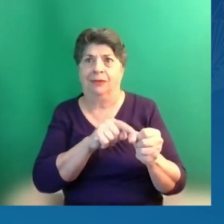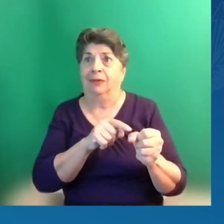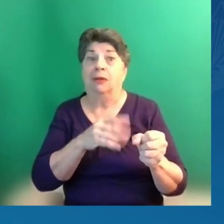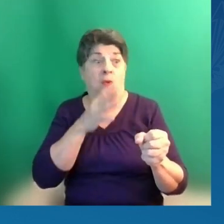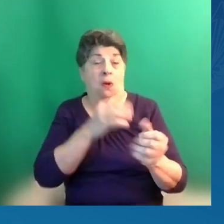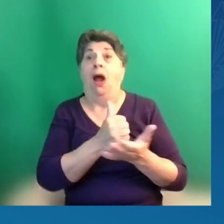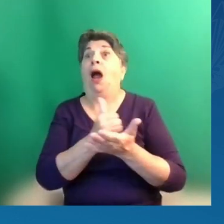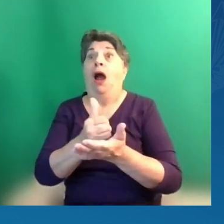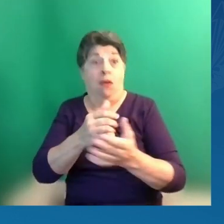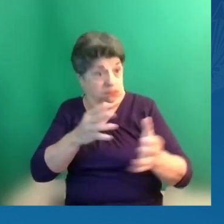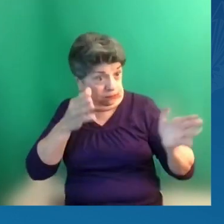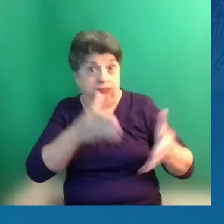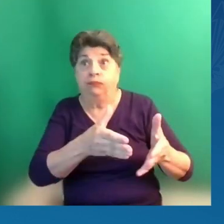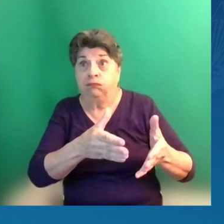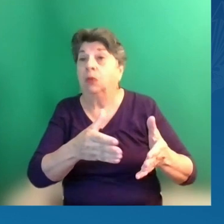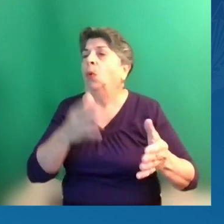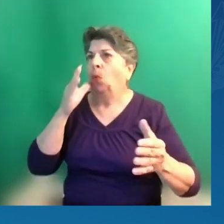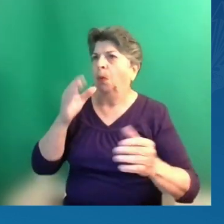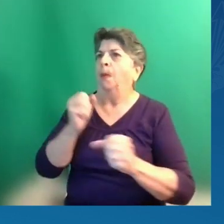makes our world less equitable.